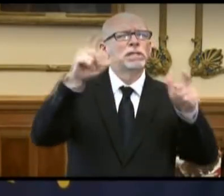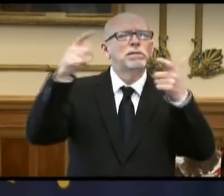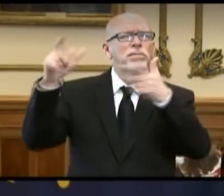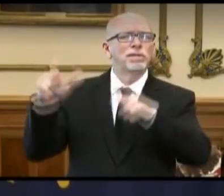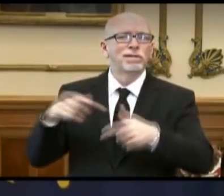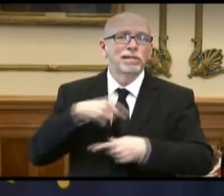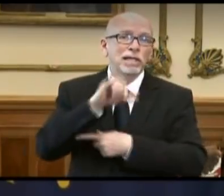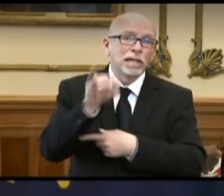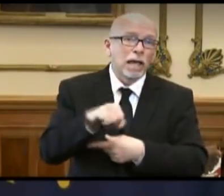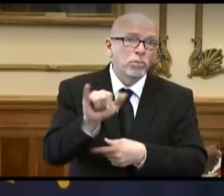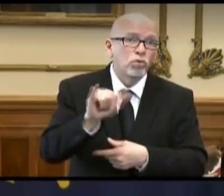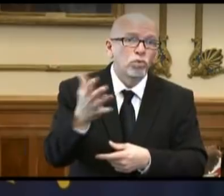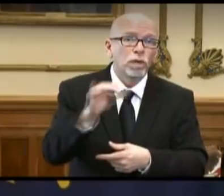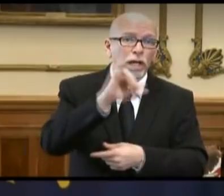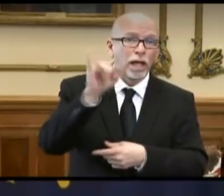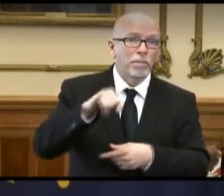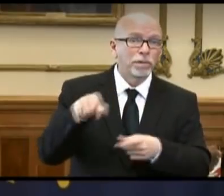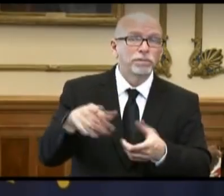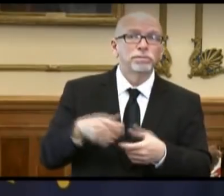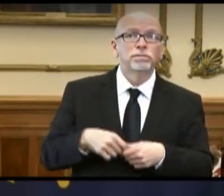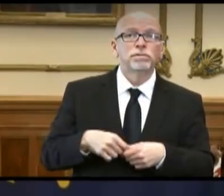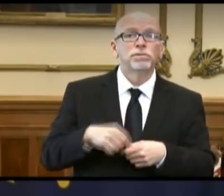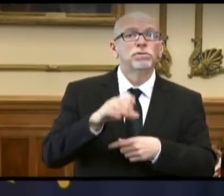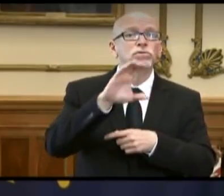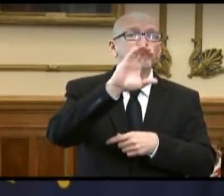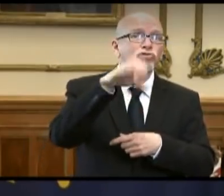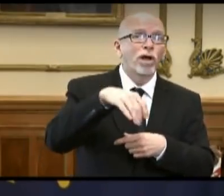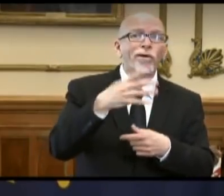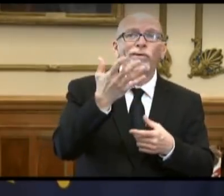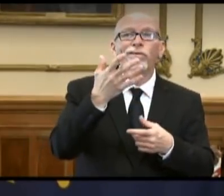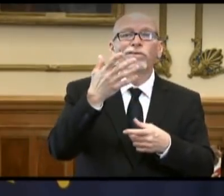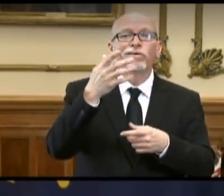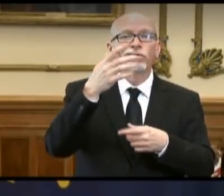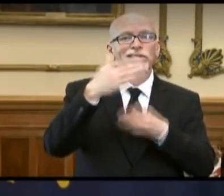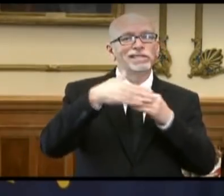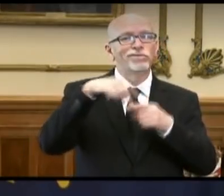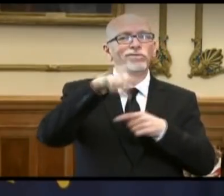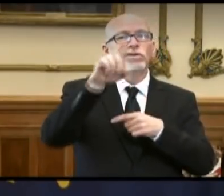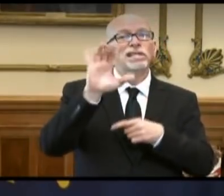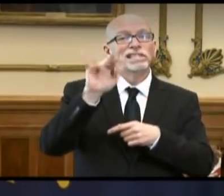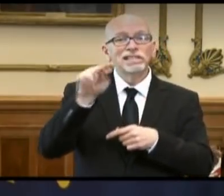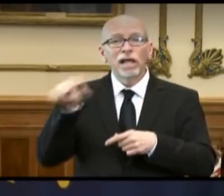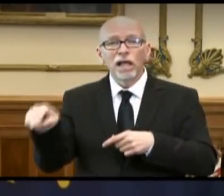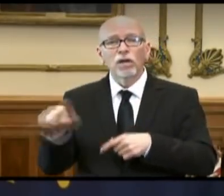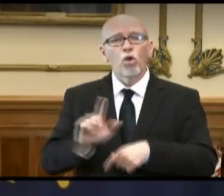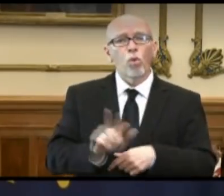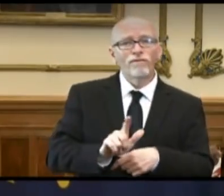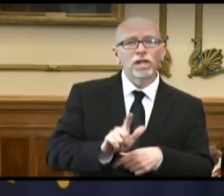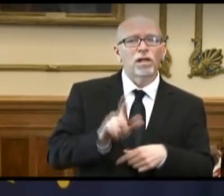NATIONAL NEWS AND YOU SEE CHICAGO AND NEW YORK CITY AND DETROIT, WE'RE NOT IMMUNE TO THAT EITHER.